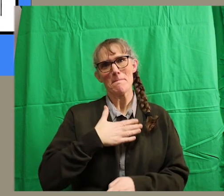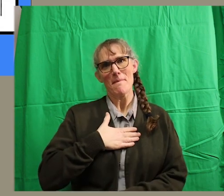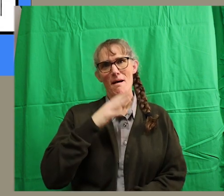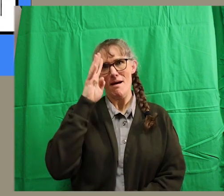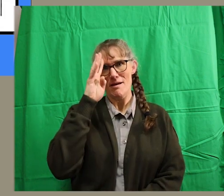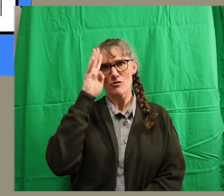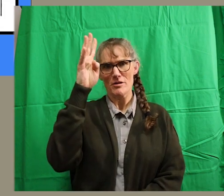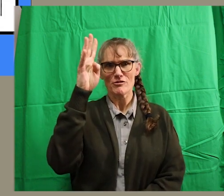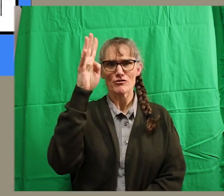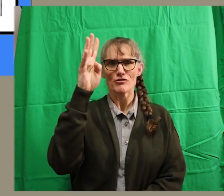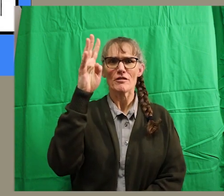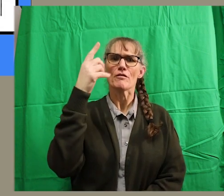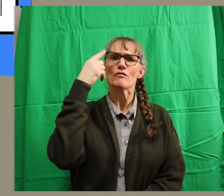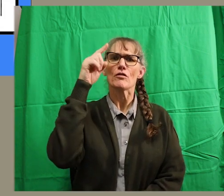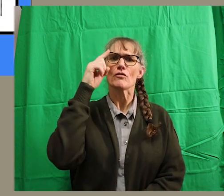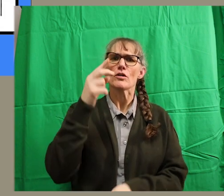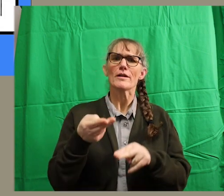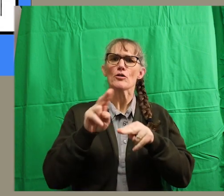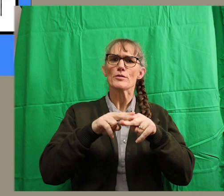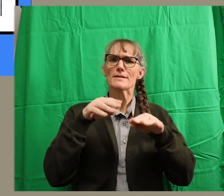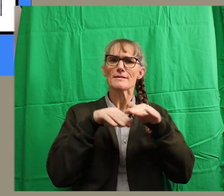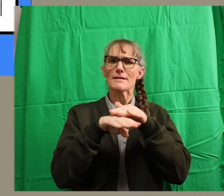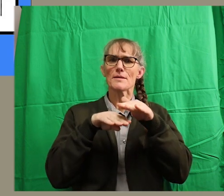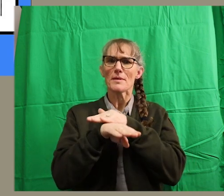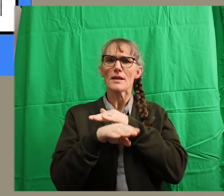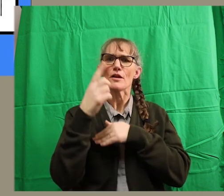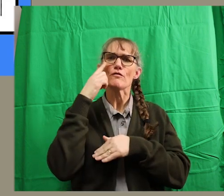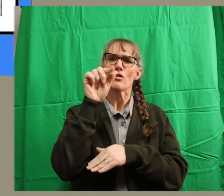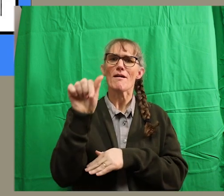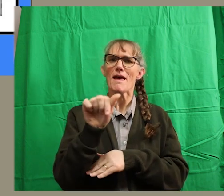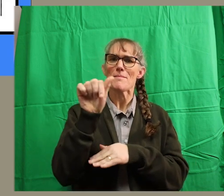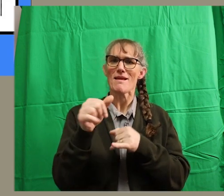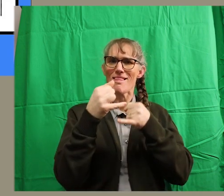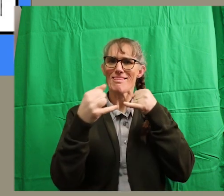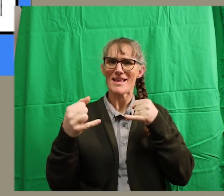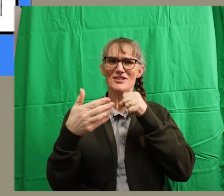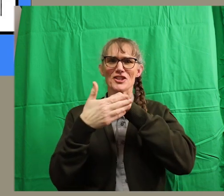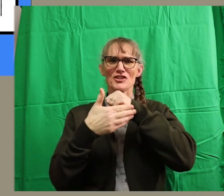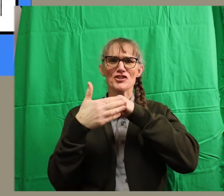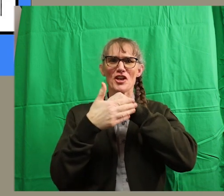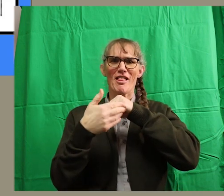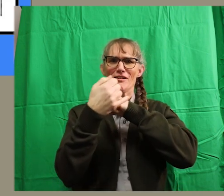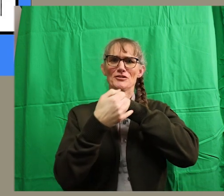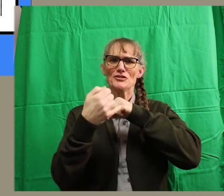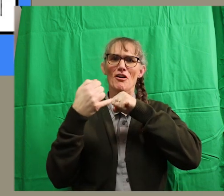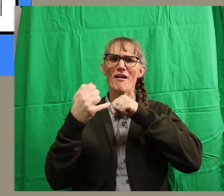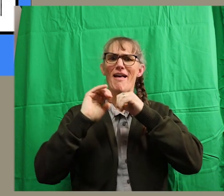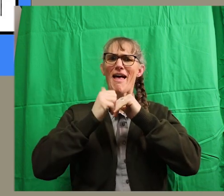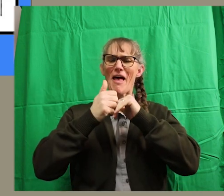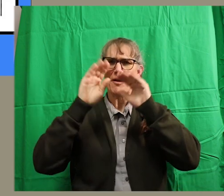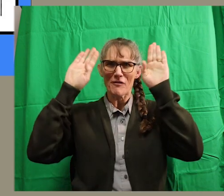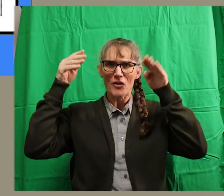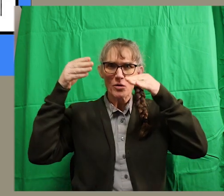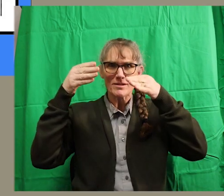which is the method I created to increase accessibility to ammonite sutures by measuring the complexity of just a portion of